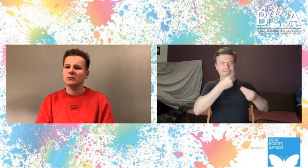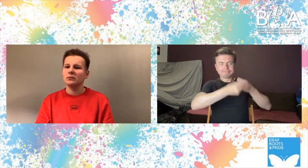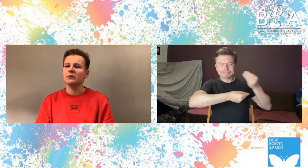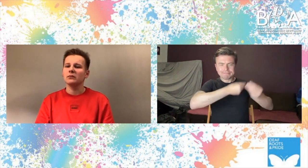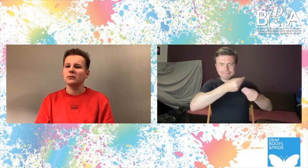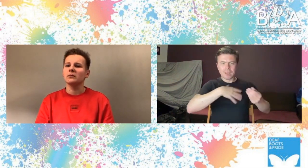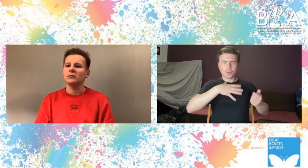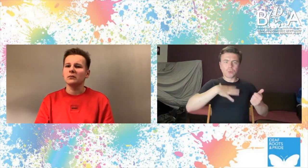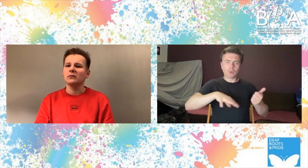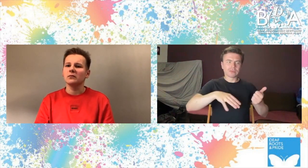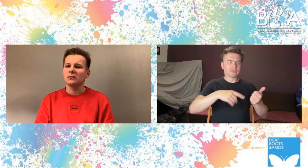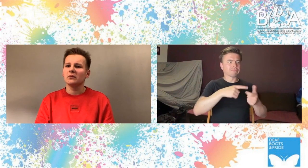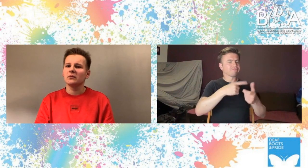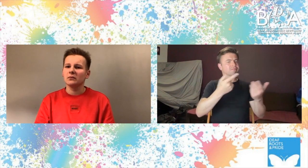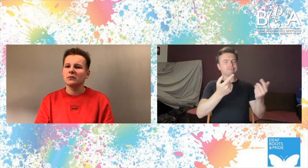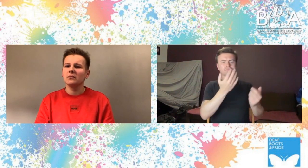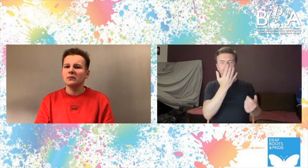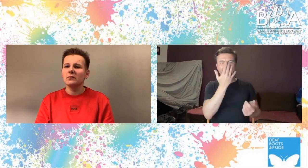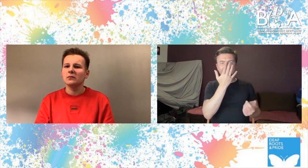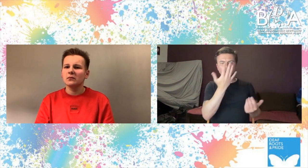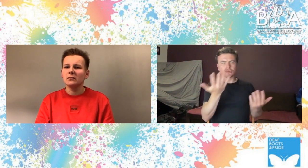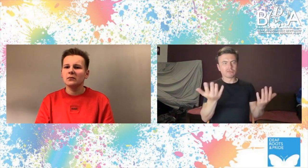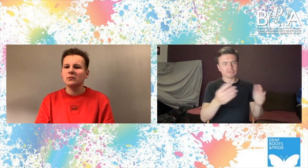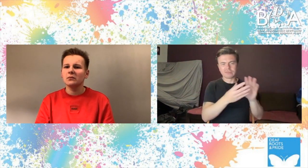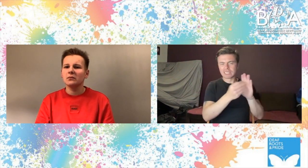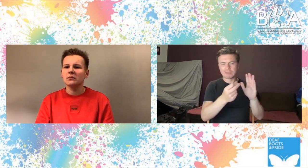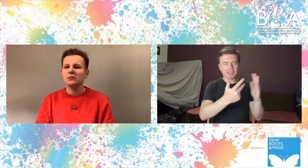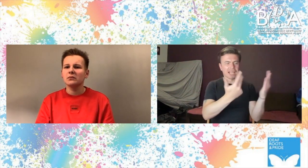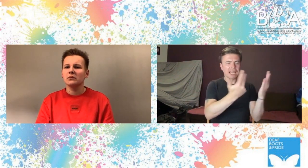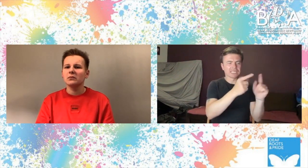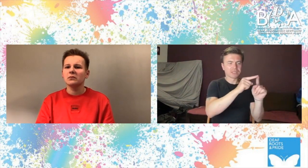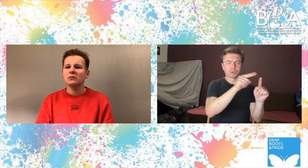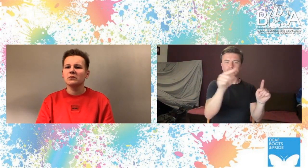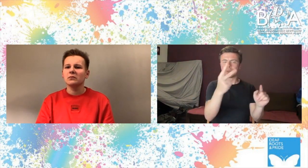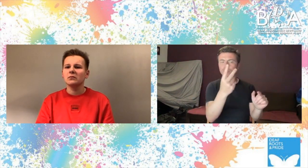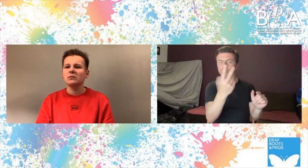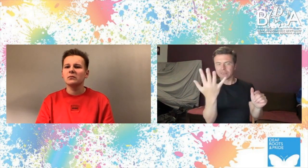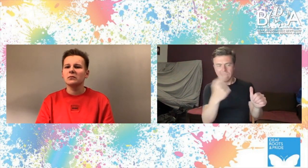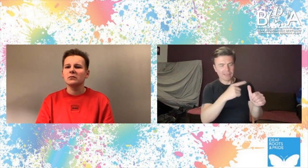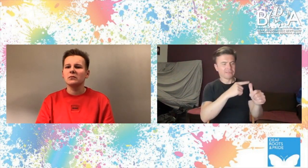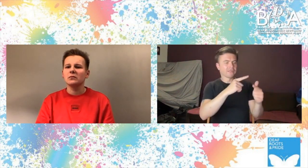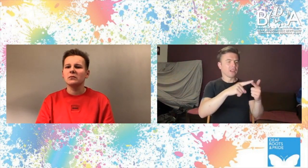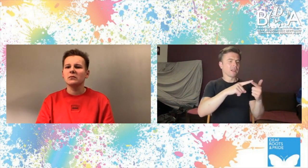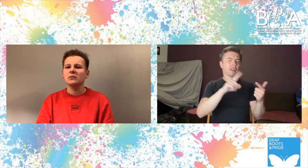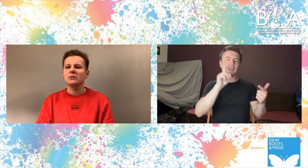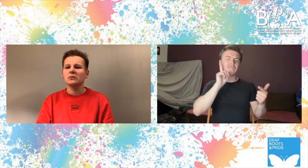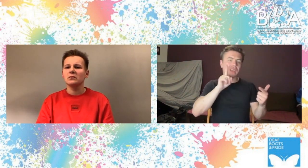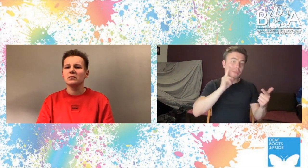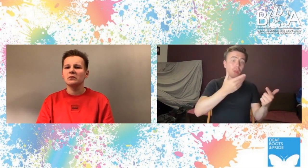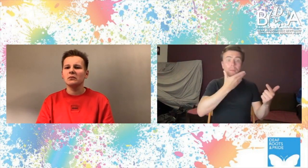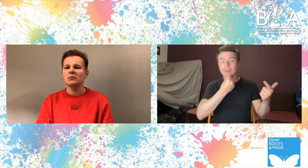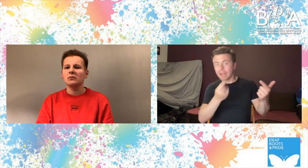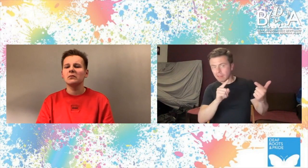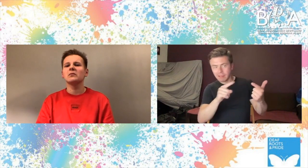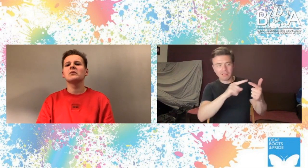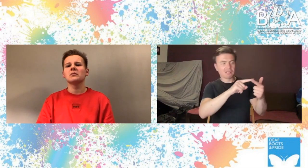say I want an actor who is maybe 18 -25, specify whether I want a man or a woman,